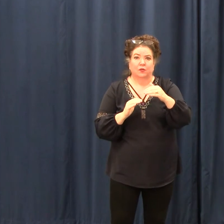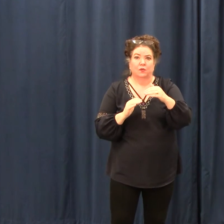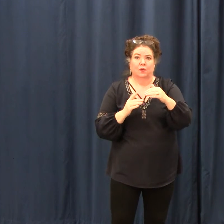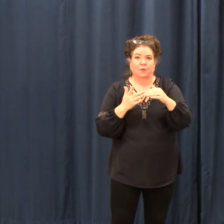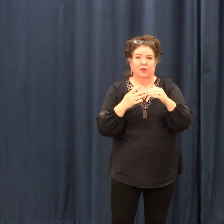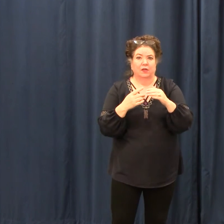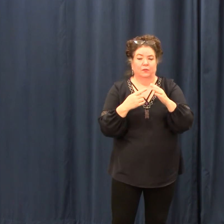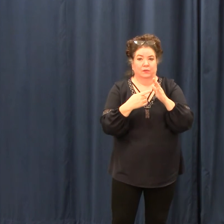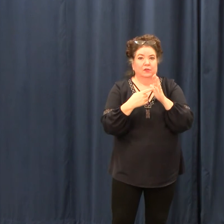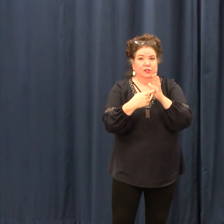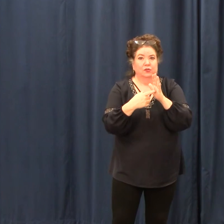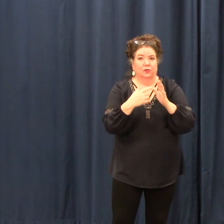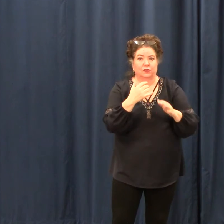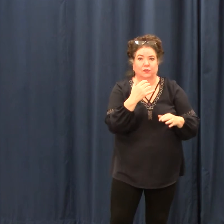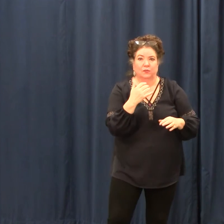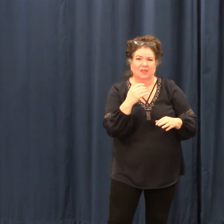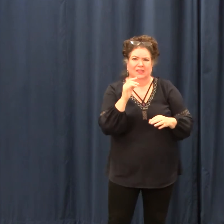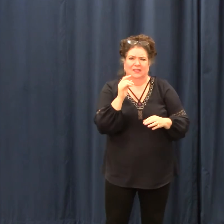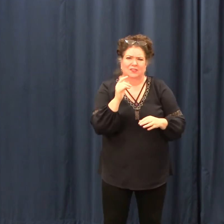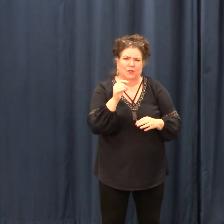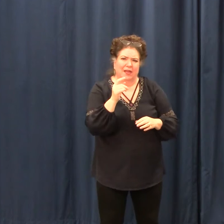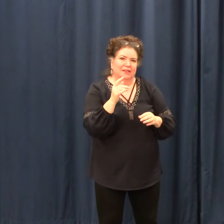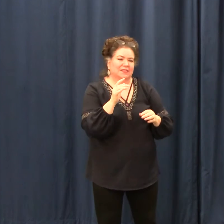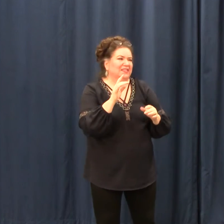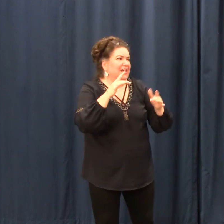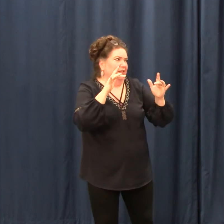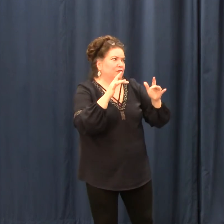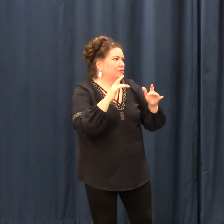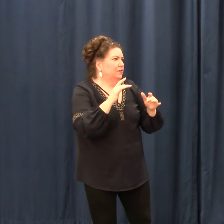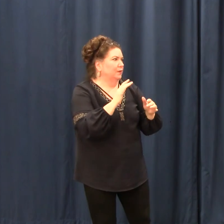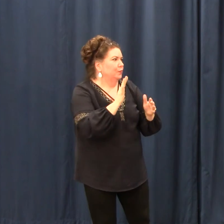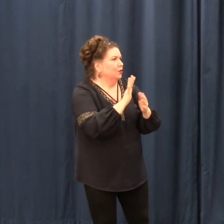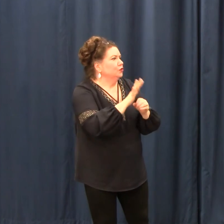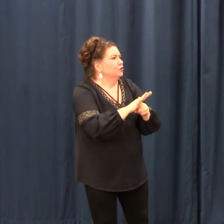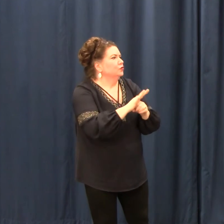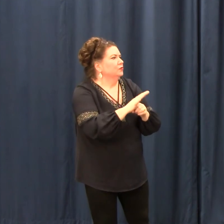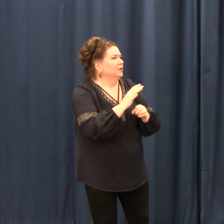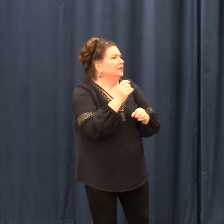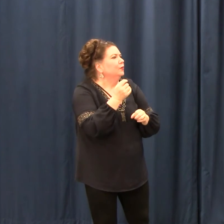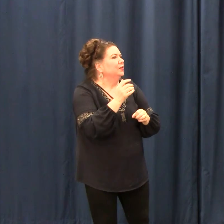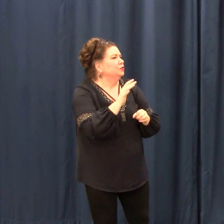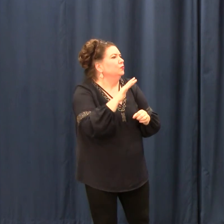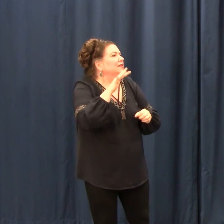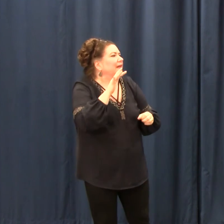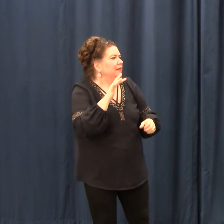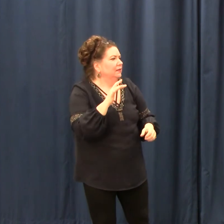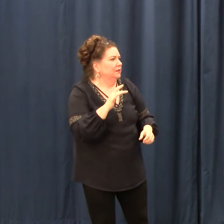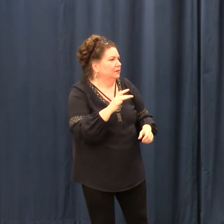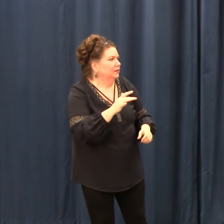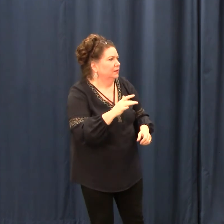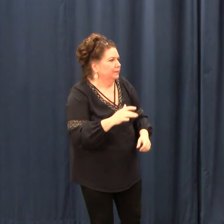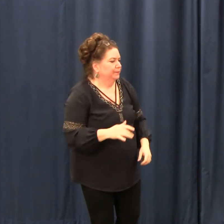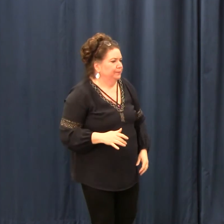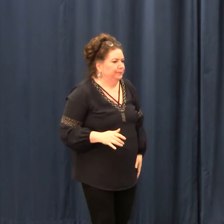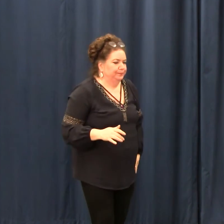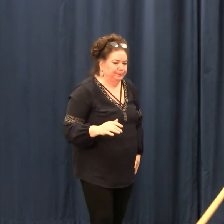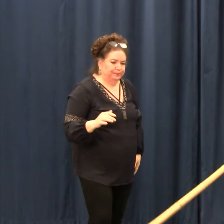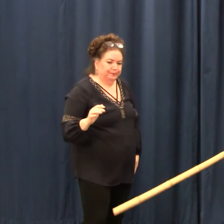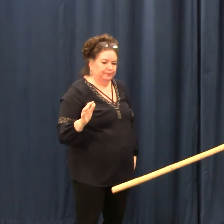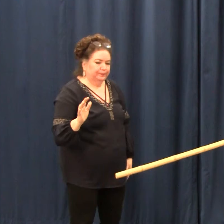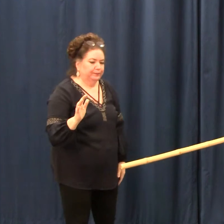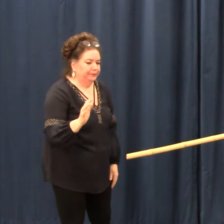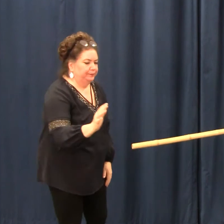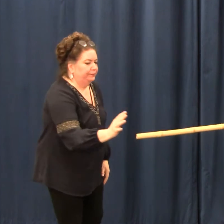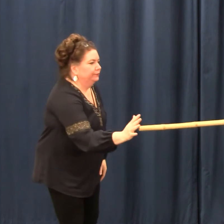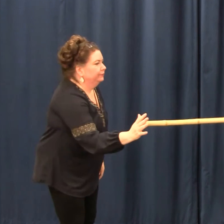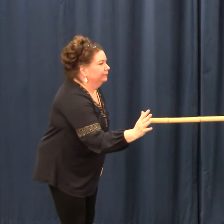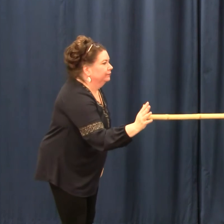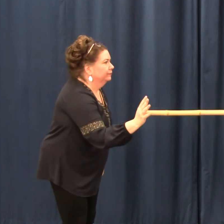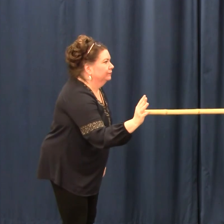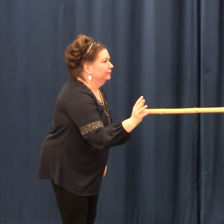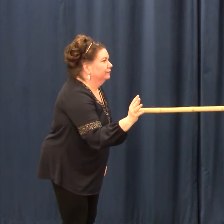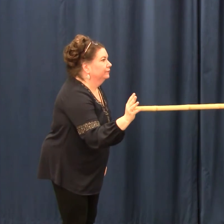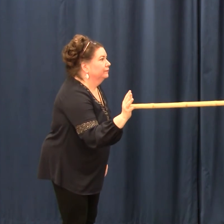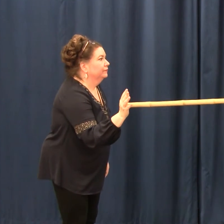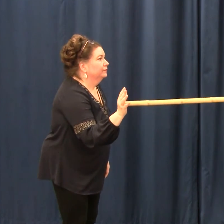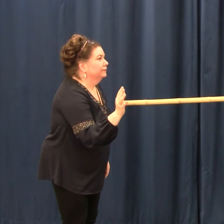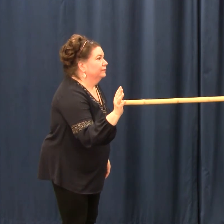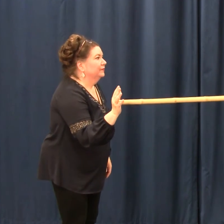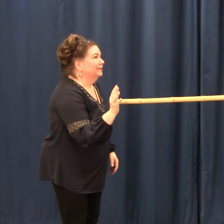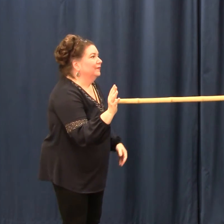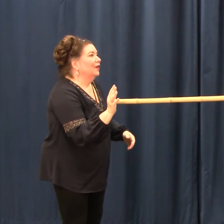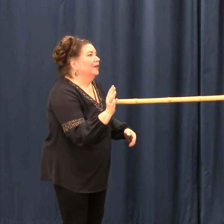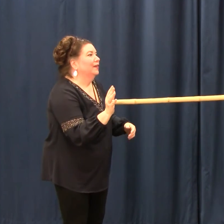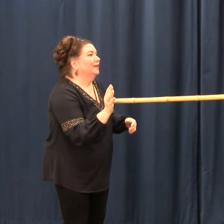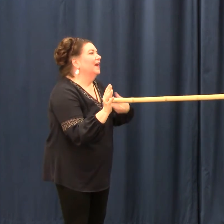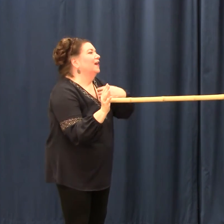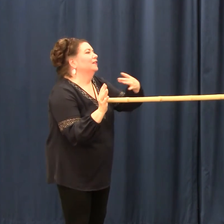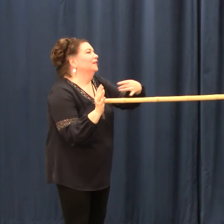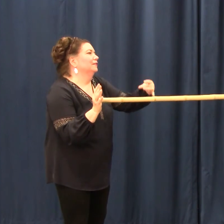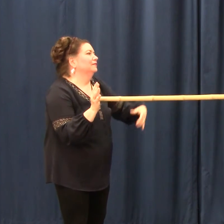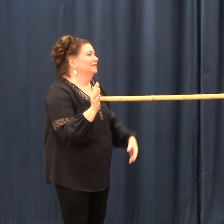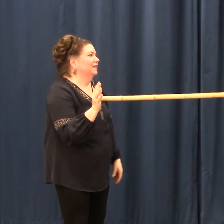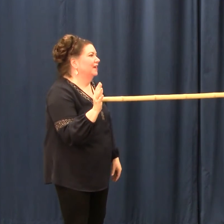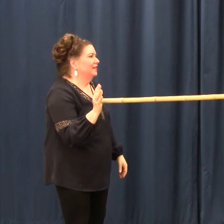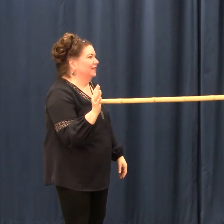So I'm gonna, or WE'RE gonna show it to you. So you'll see what if it's light, the pressure's